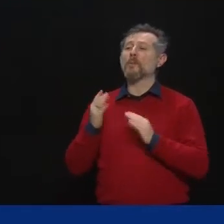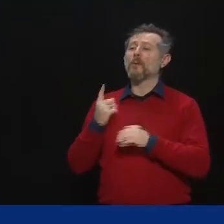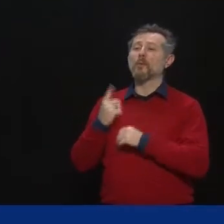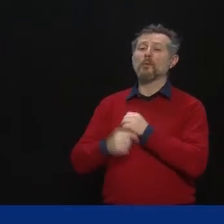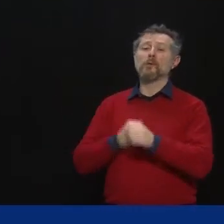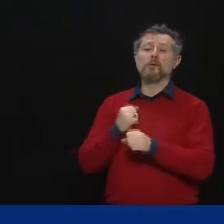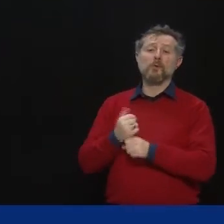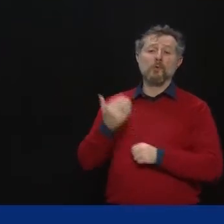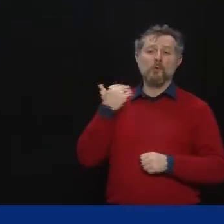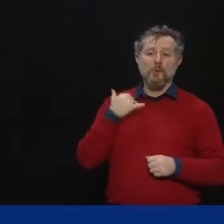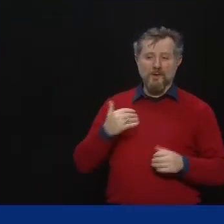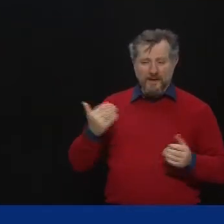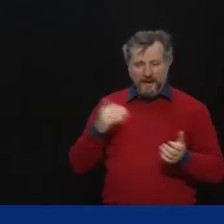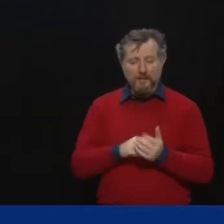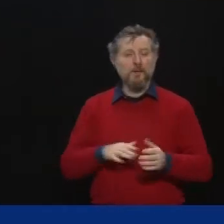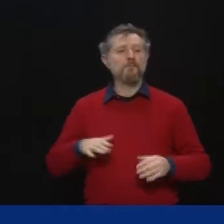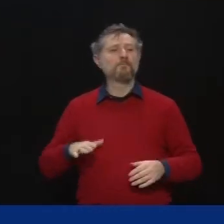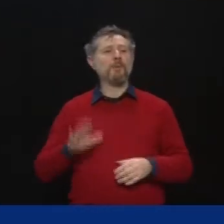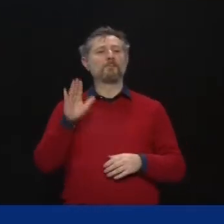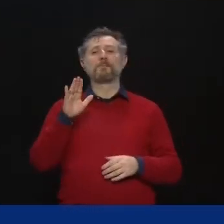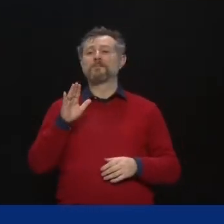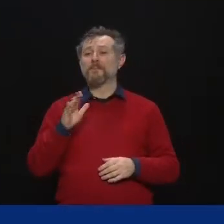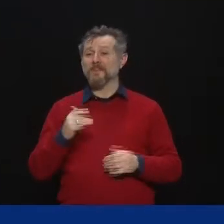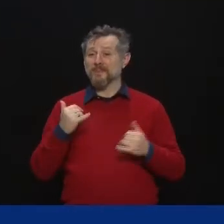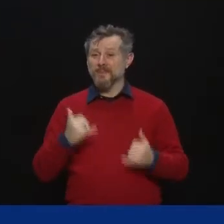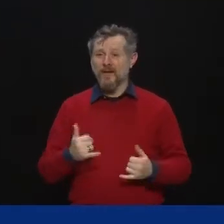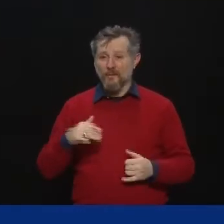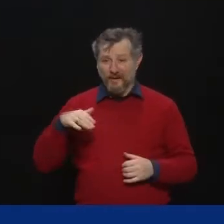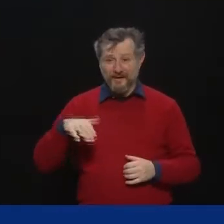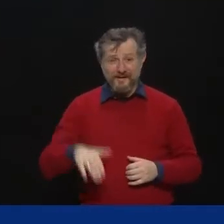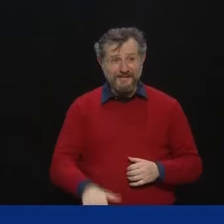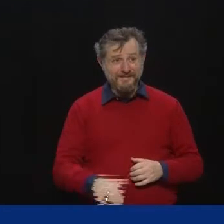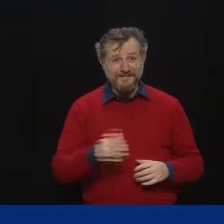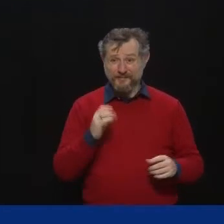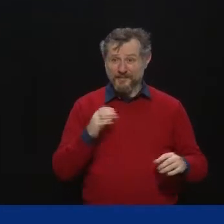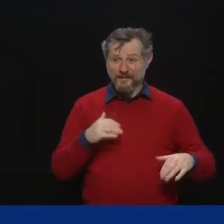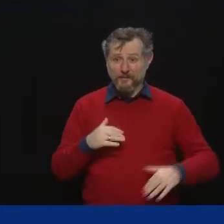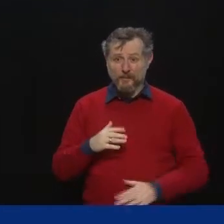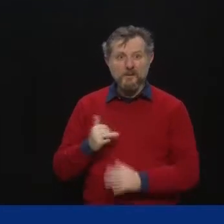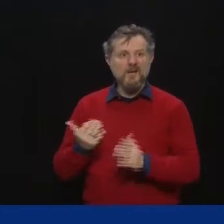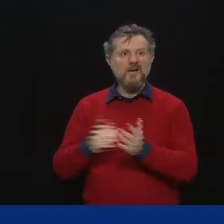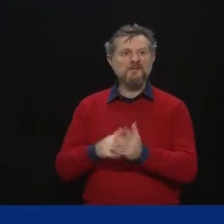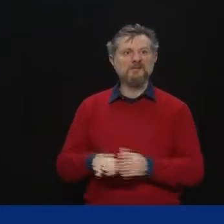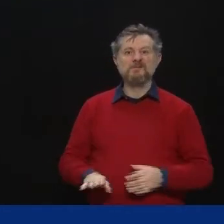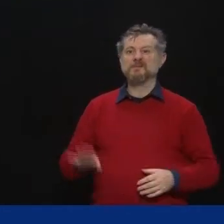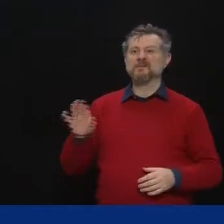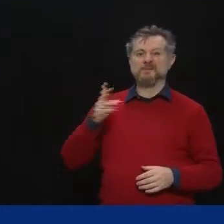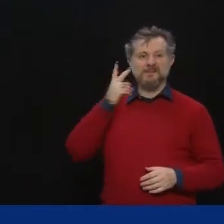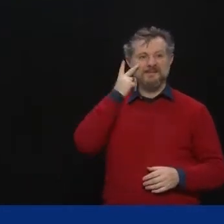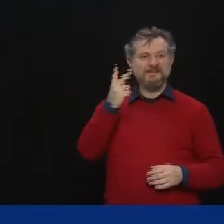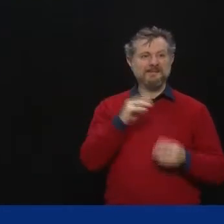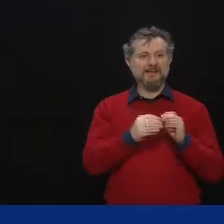GRAPH BEGINNING MARCH OF 2020, APRIL, VERY, VERY HIGH NUMBERS OF PEOPLE HOSPITALIZED IN OUR STATE.